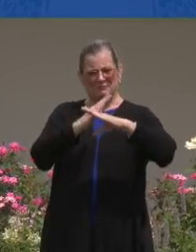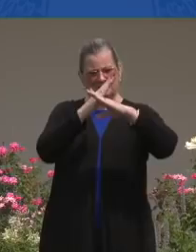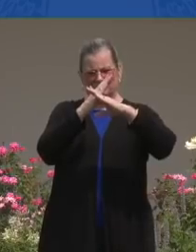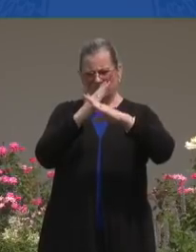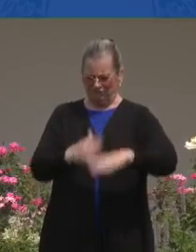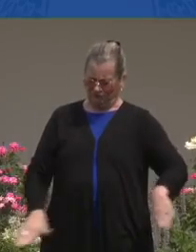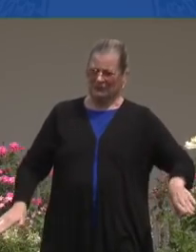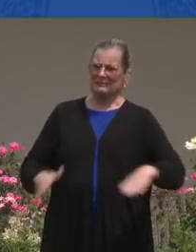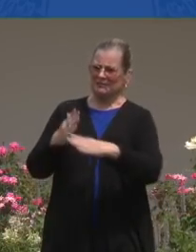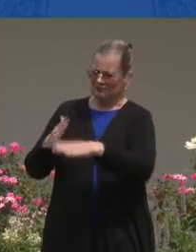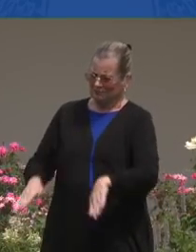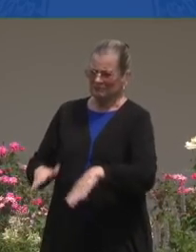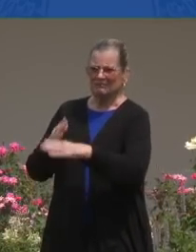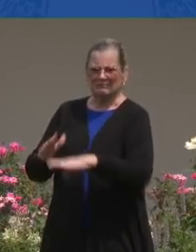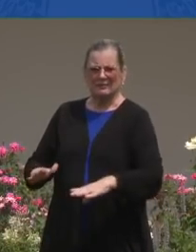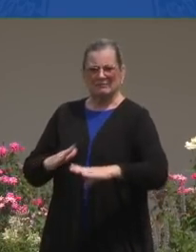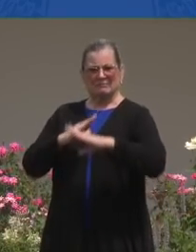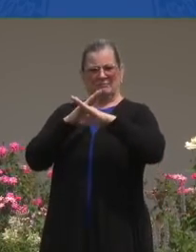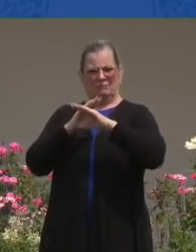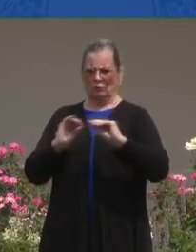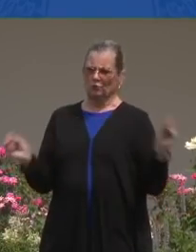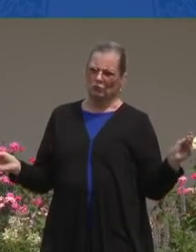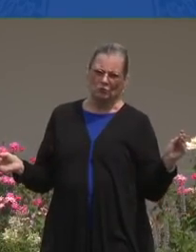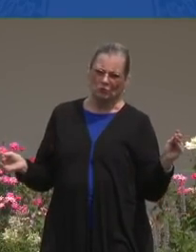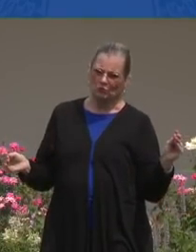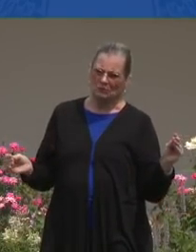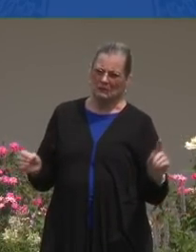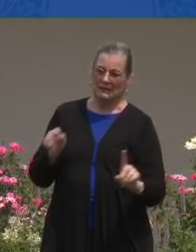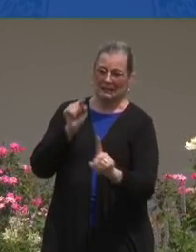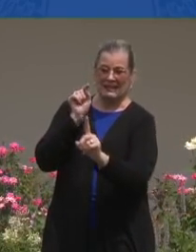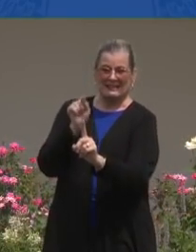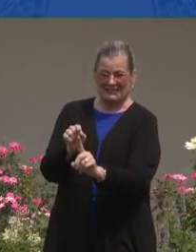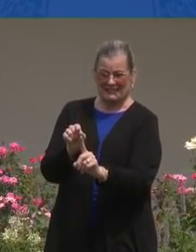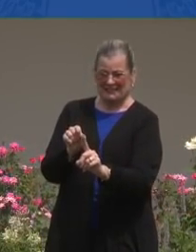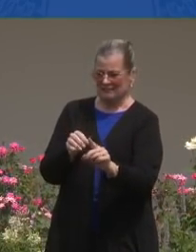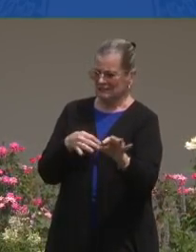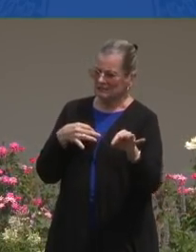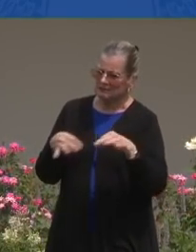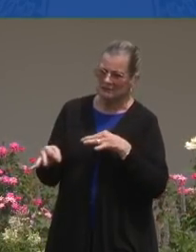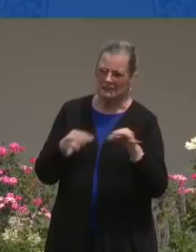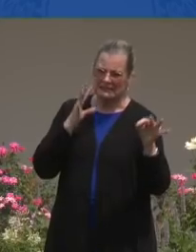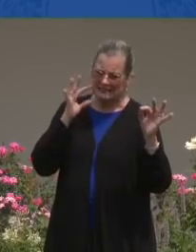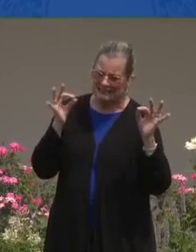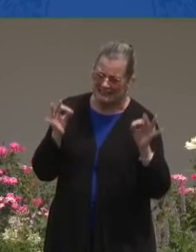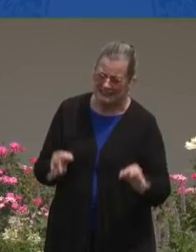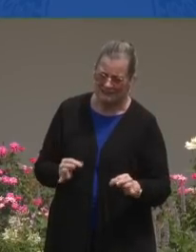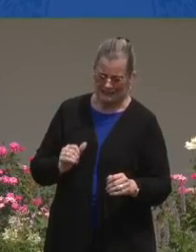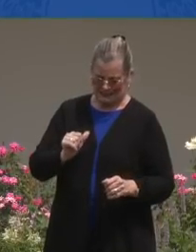Because this, as we know, is the very definition of self-determination